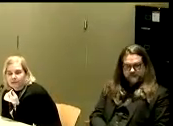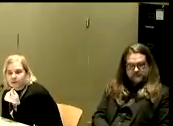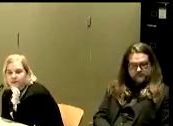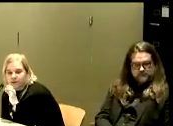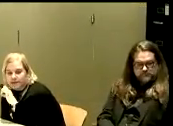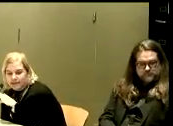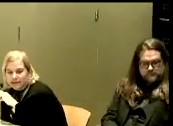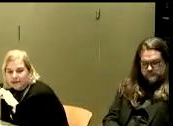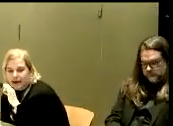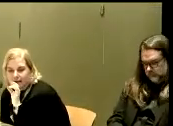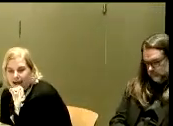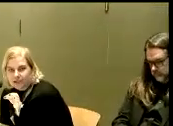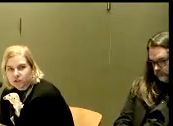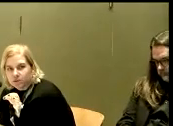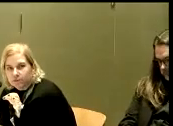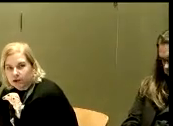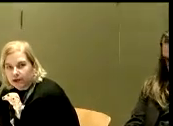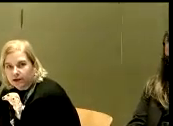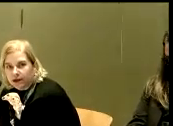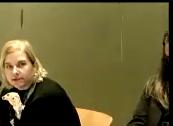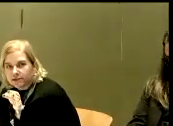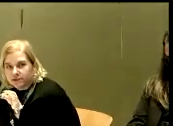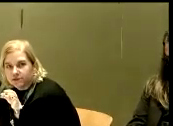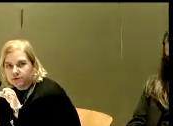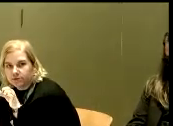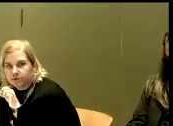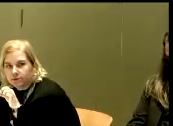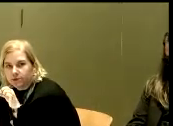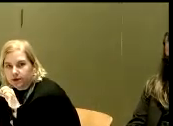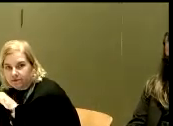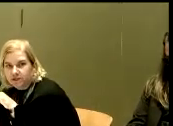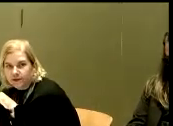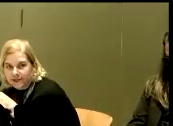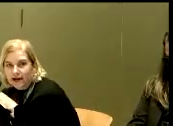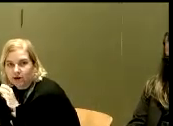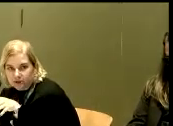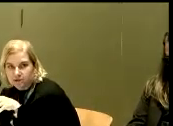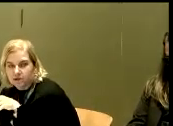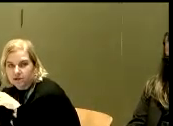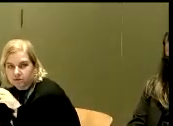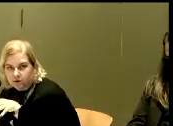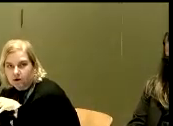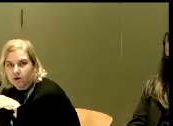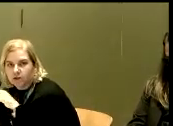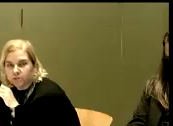between the need and actually people getting connected to the evidence-based care, not just the naloxone and the harm reduction,